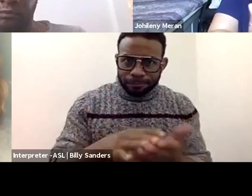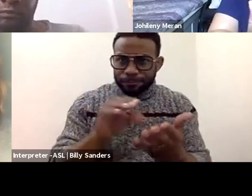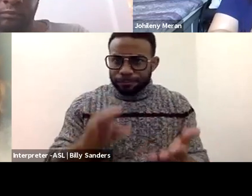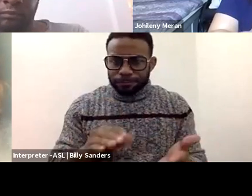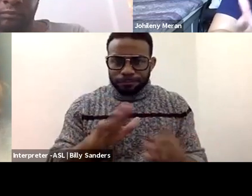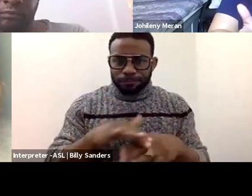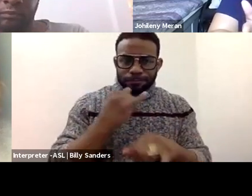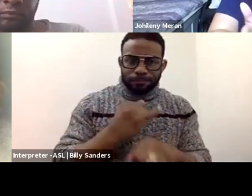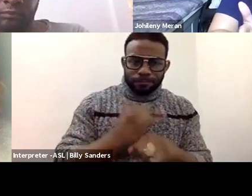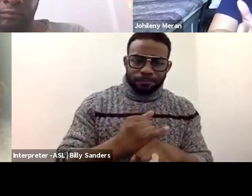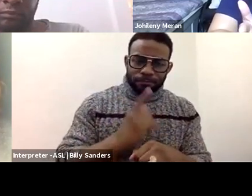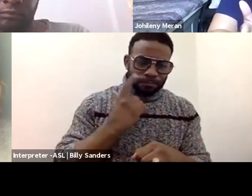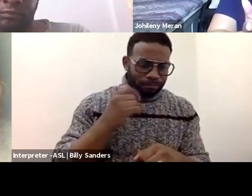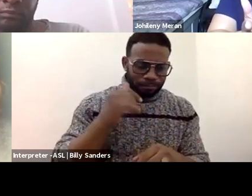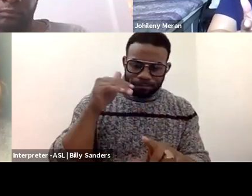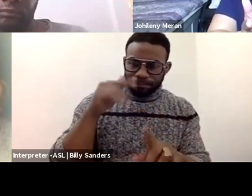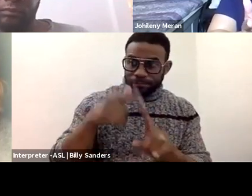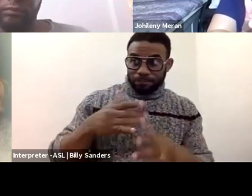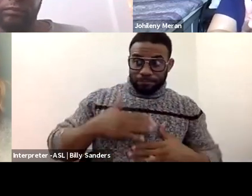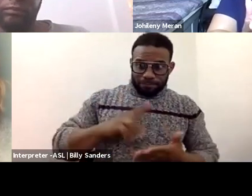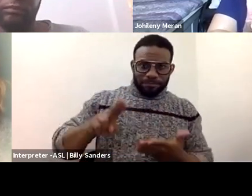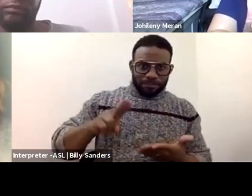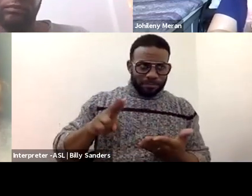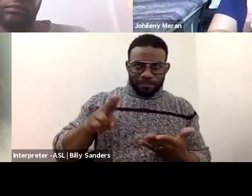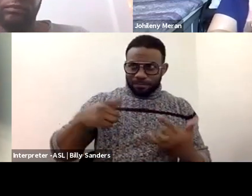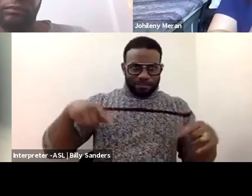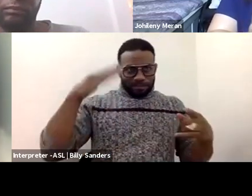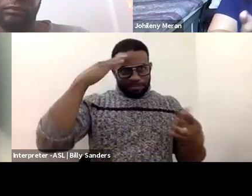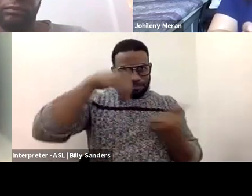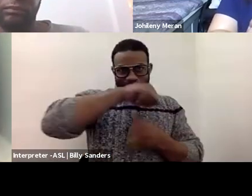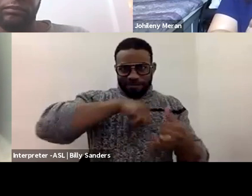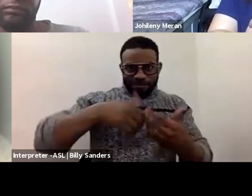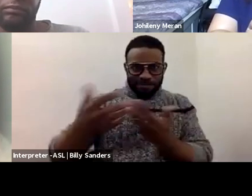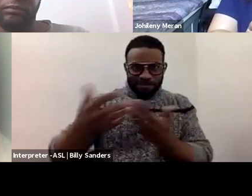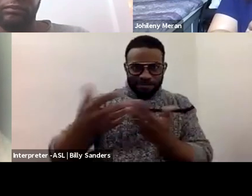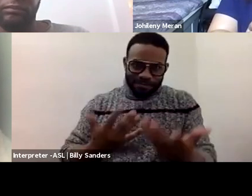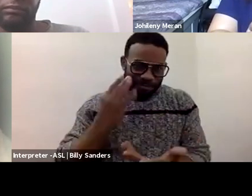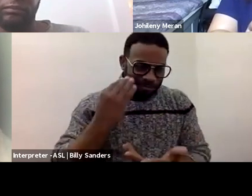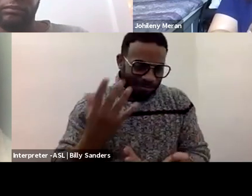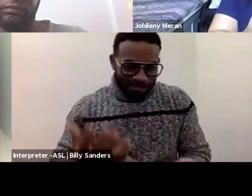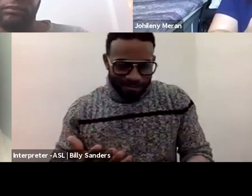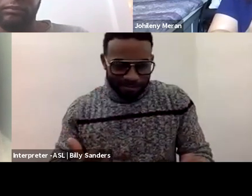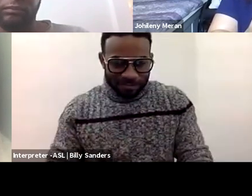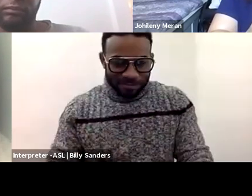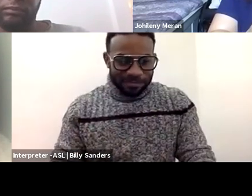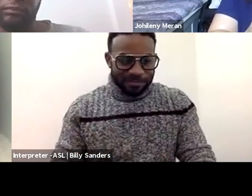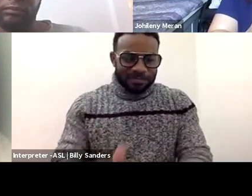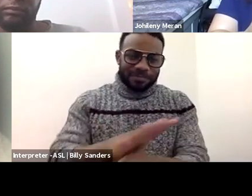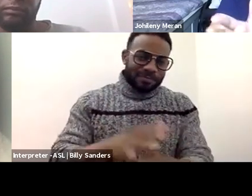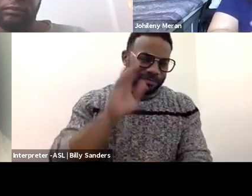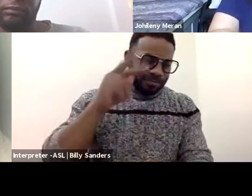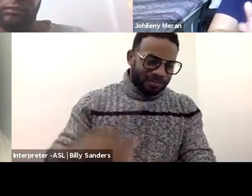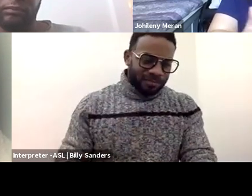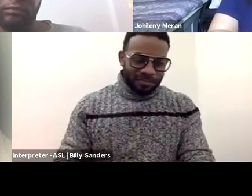on campus from just my University. And so I tended to be localized I guess with